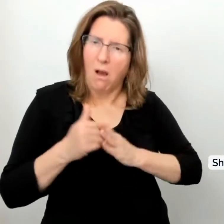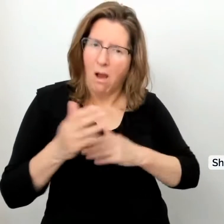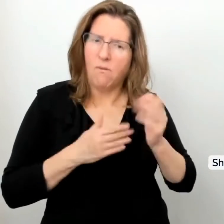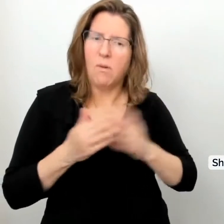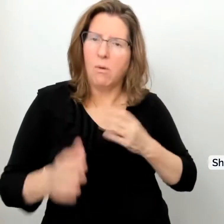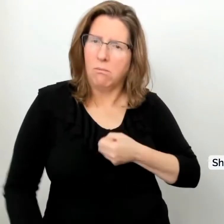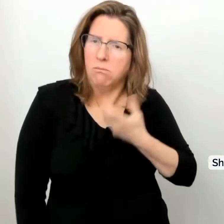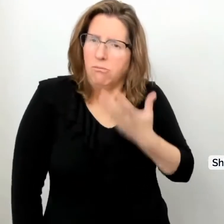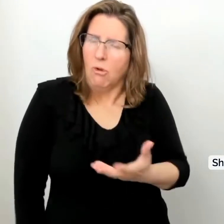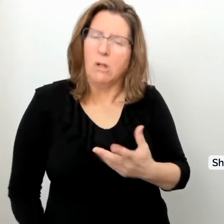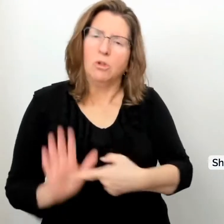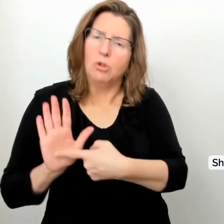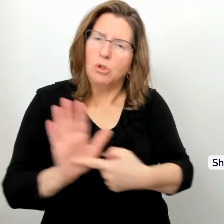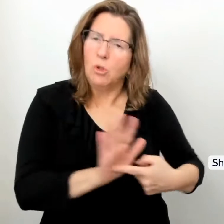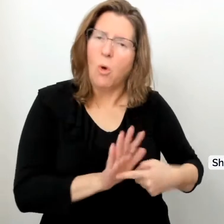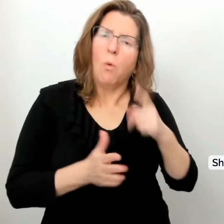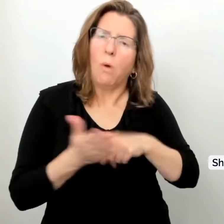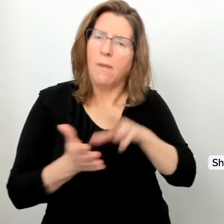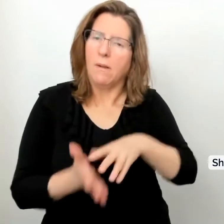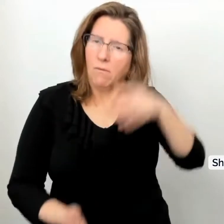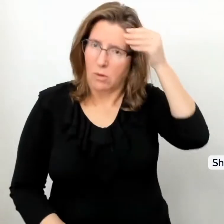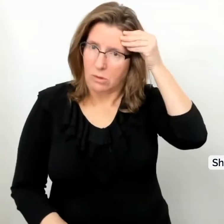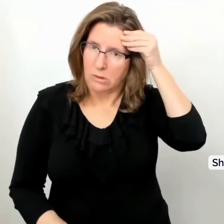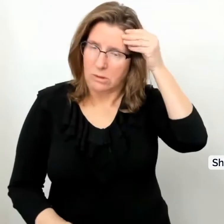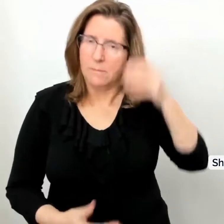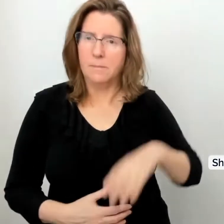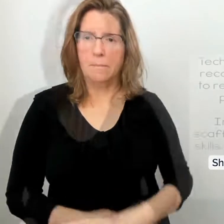It allows them to concentrate on expressing what they've learned.